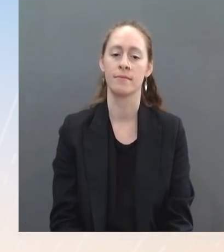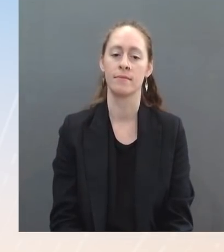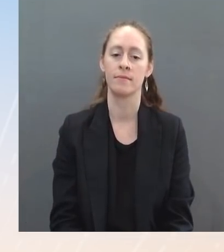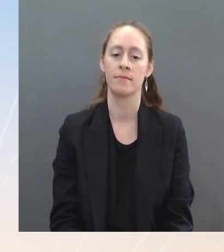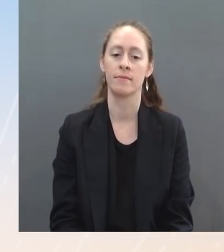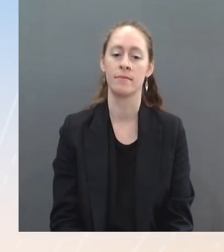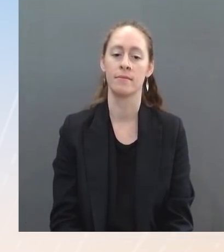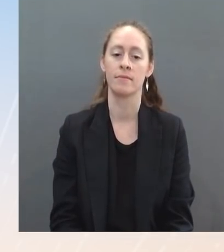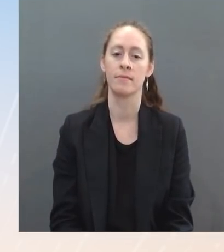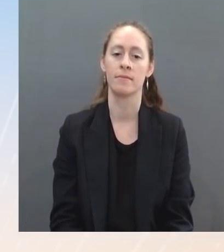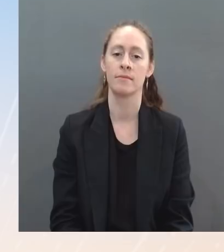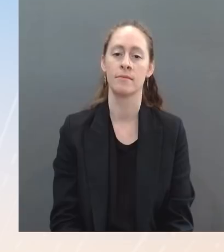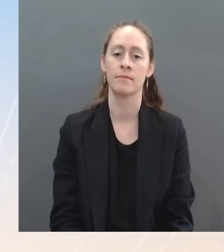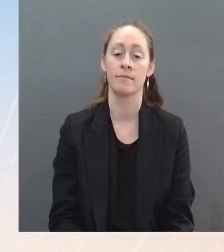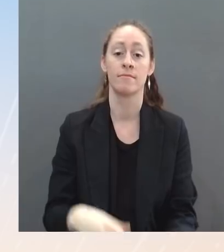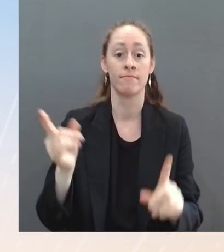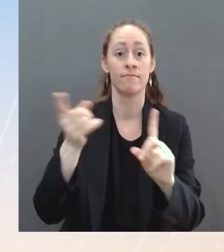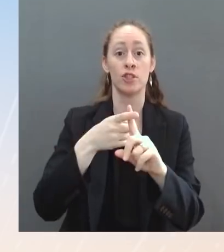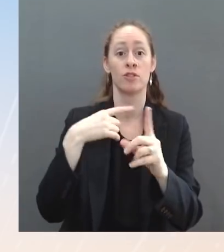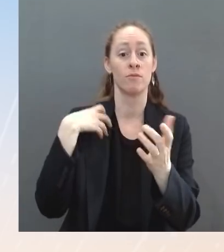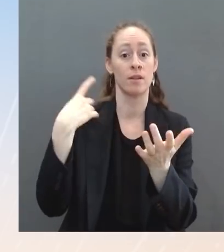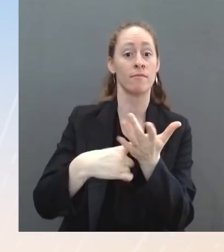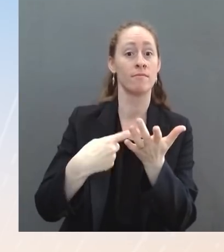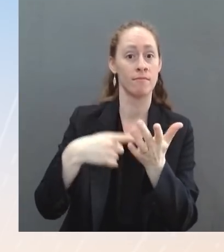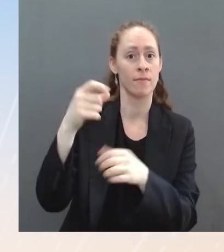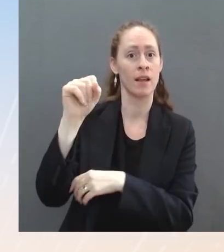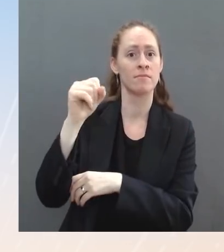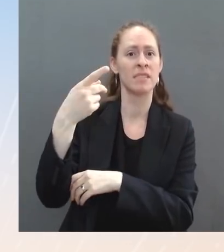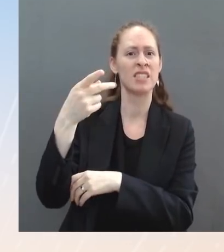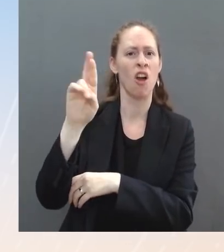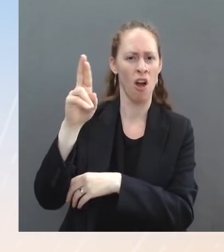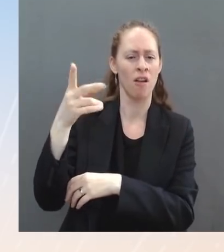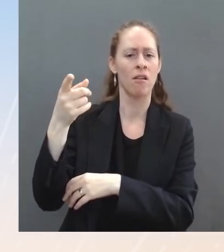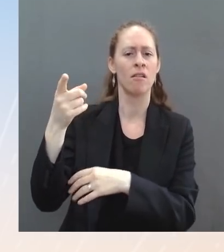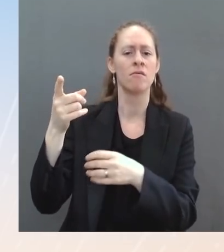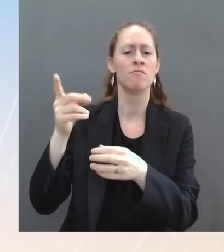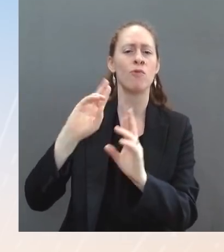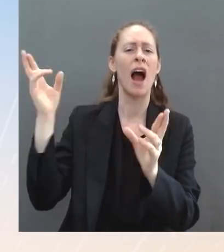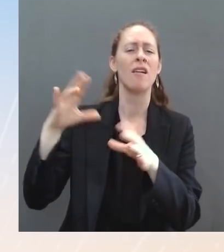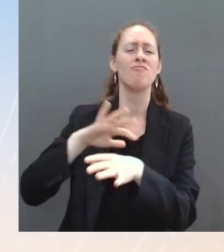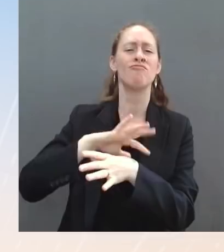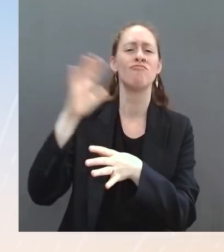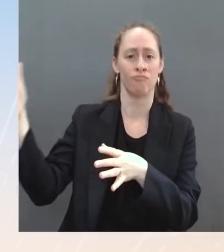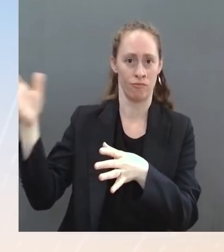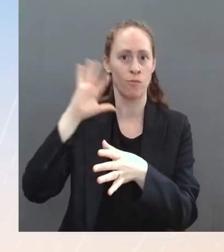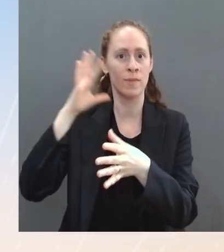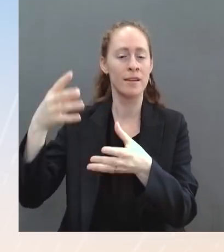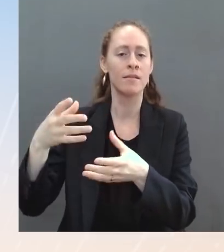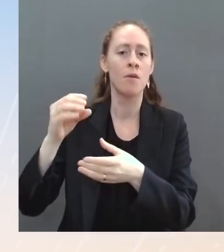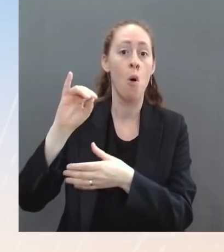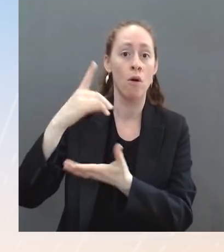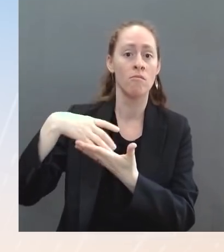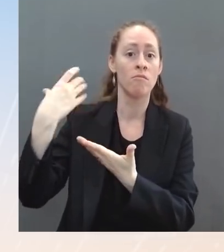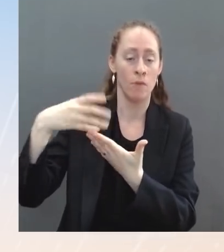As you all just heard from the President, he today authorized the largest release